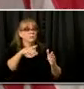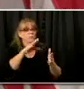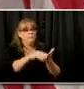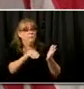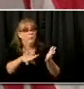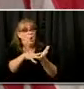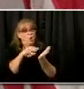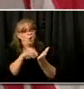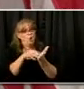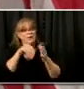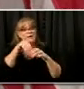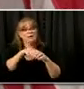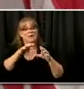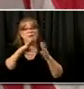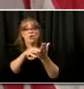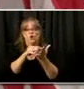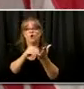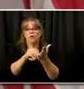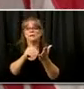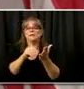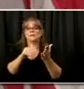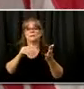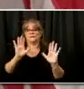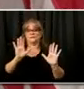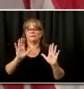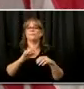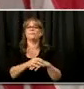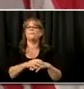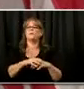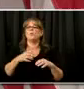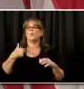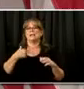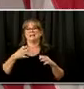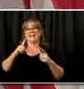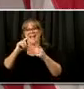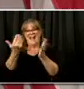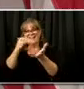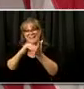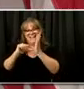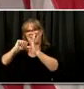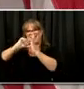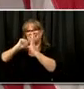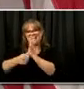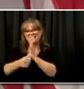We also have been highlighting the importance of online education through their public school for